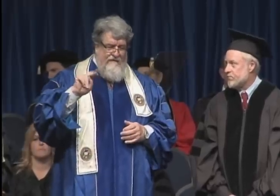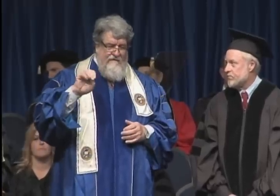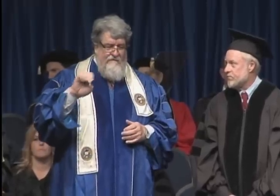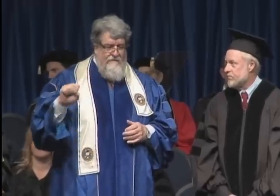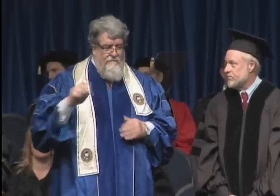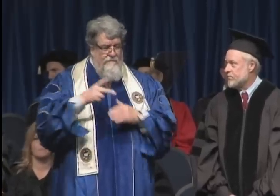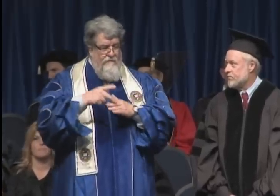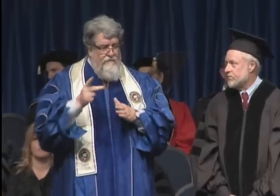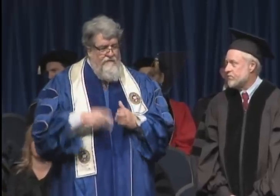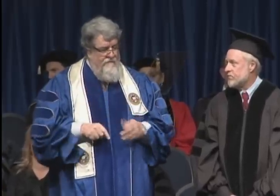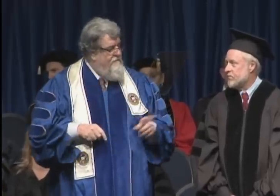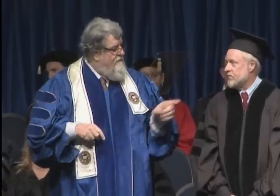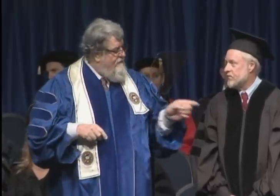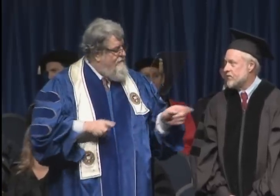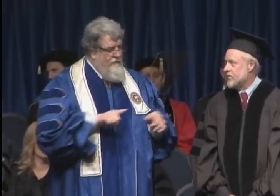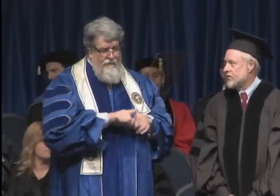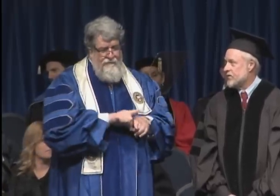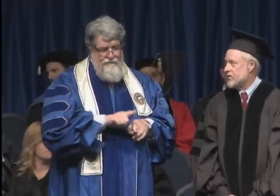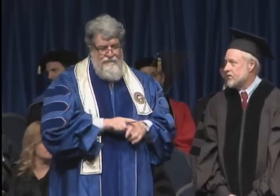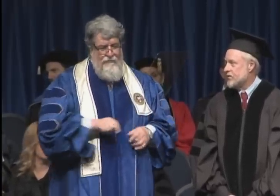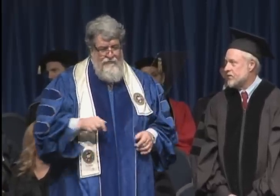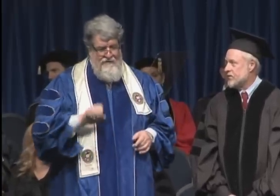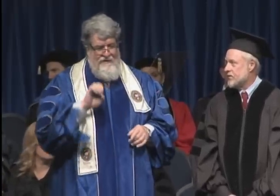He was an educational researcher for many years